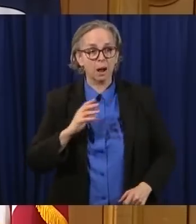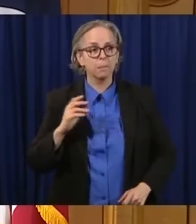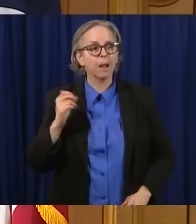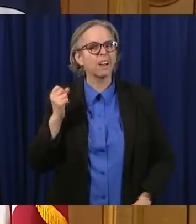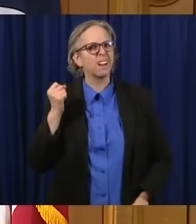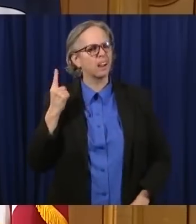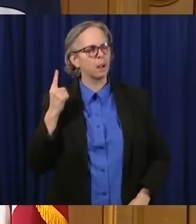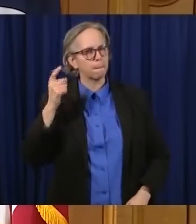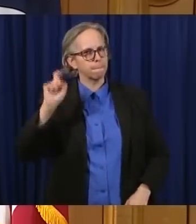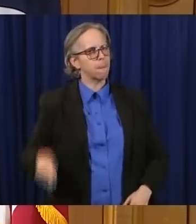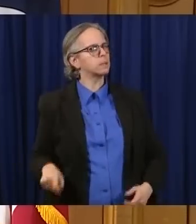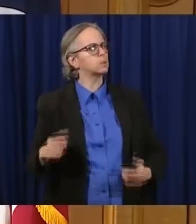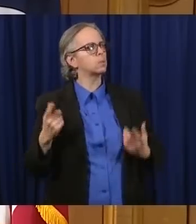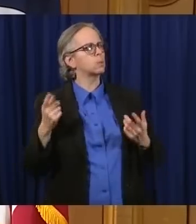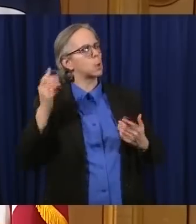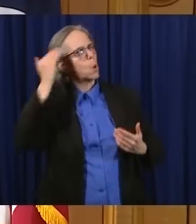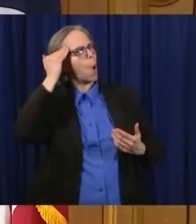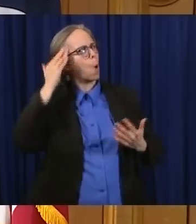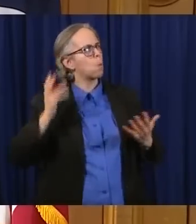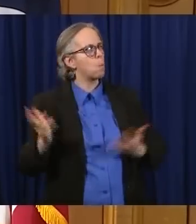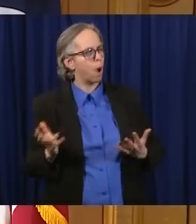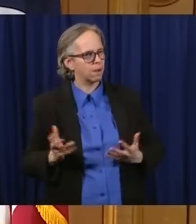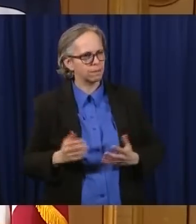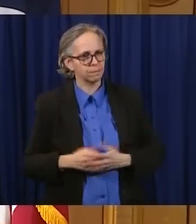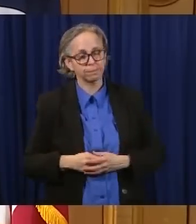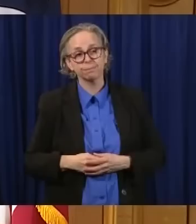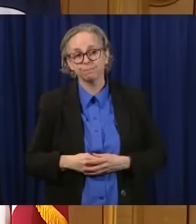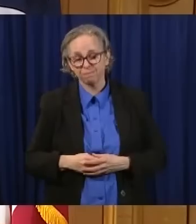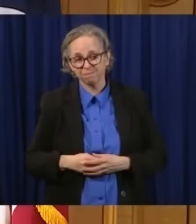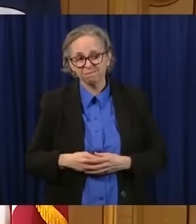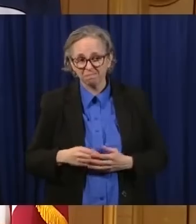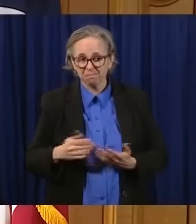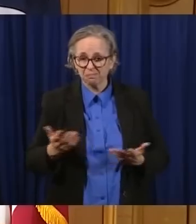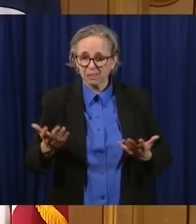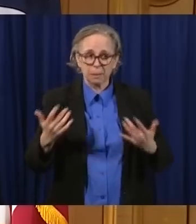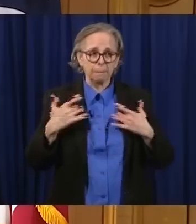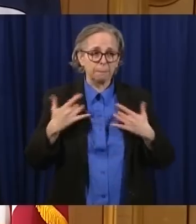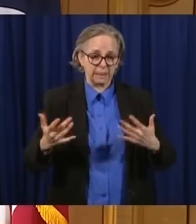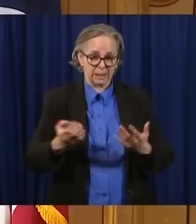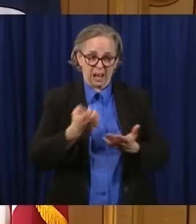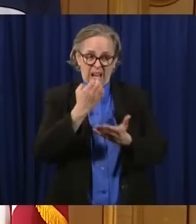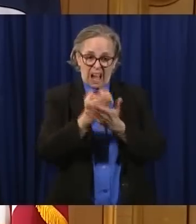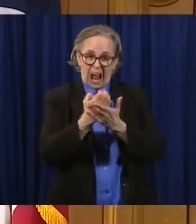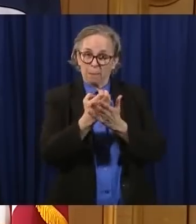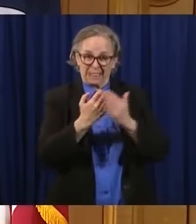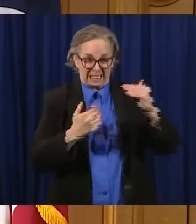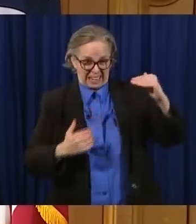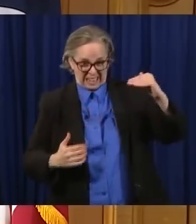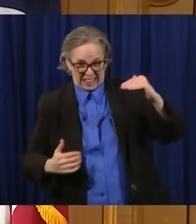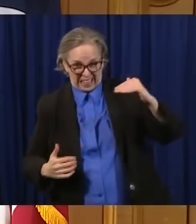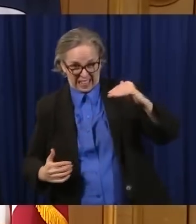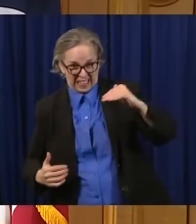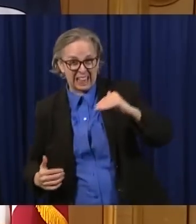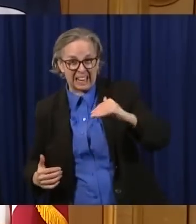READY TO GET TO WORK. ANOTHER REASON WHY IT'S IMPORTANT TO GET BACK.